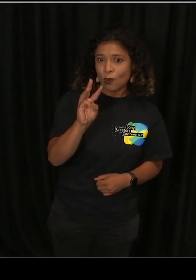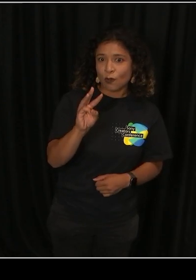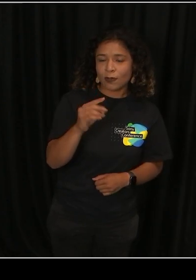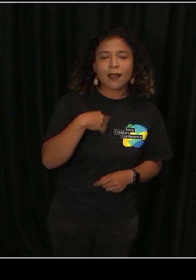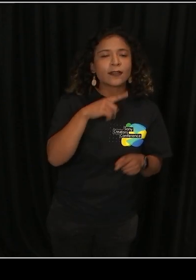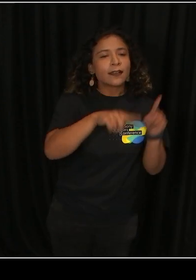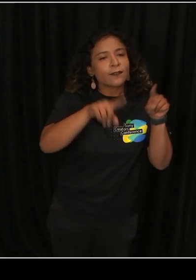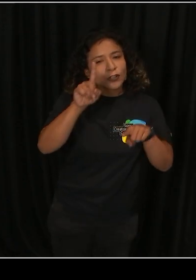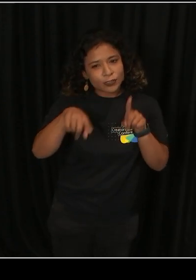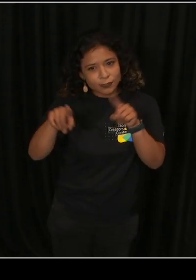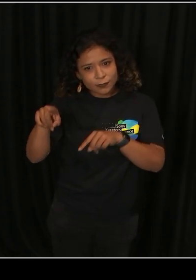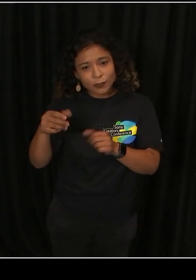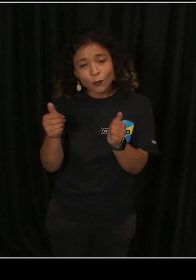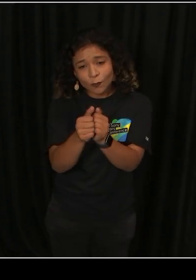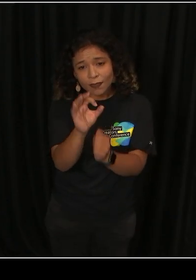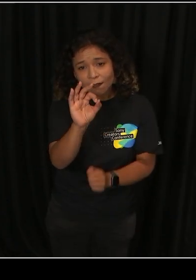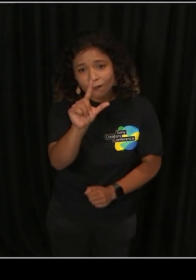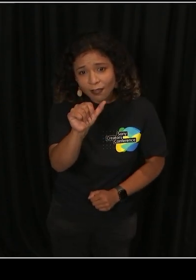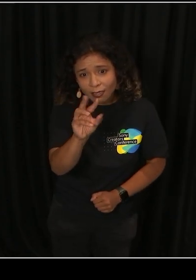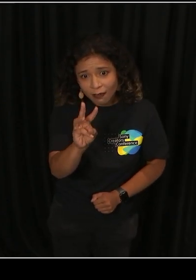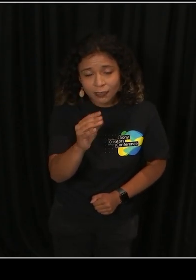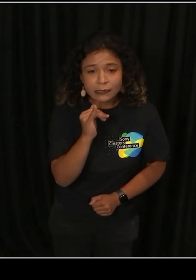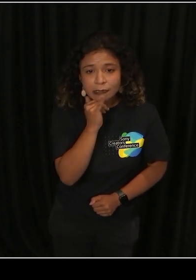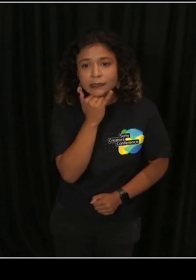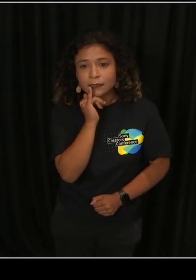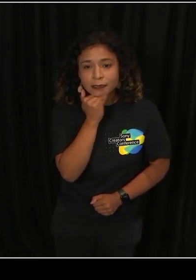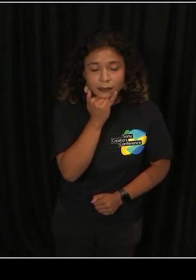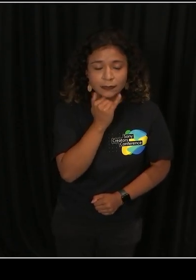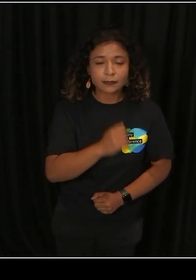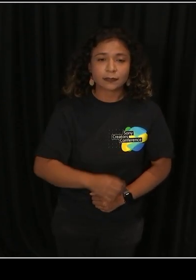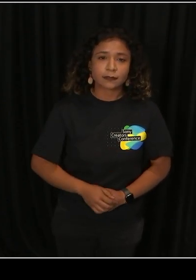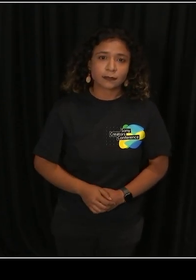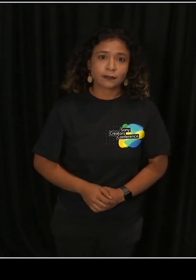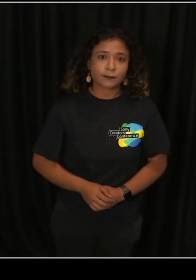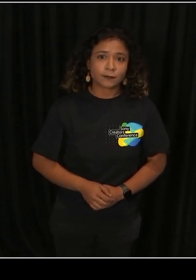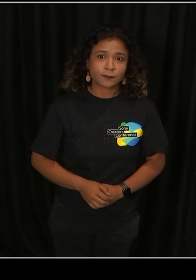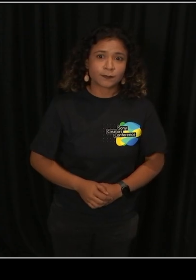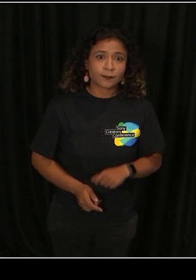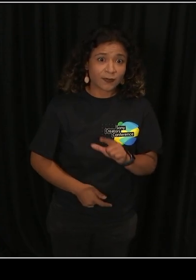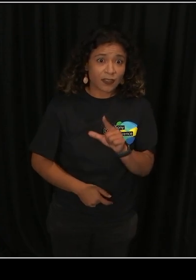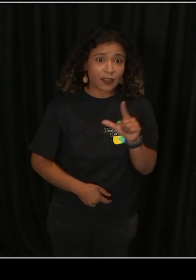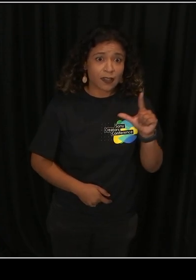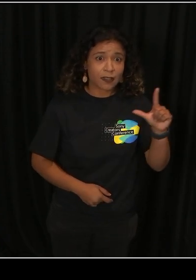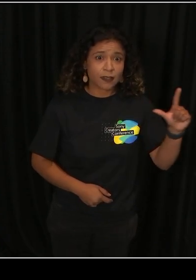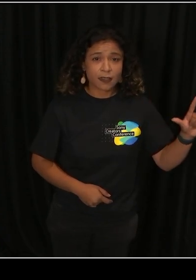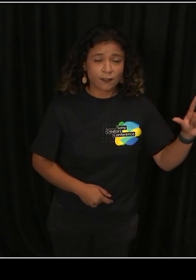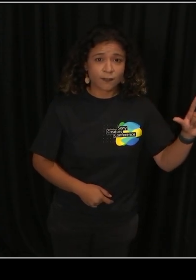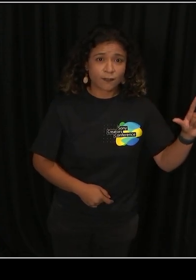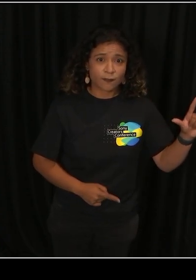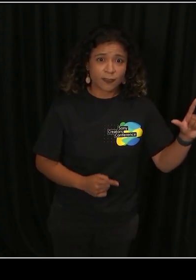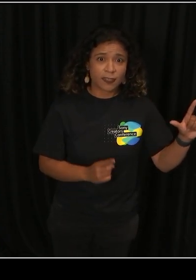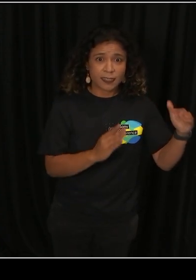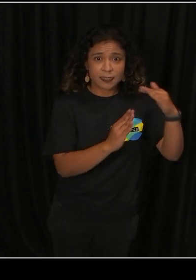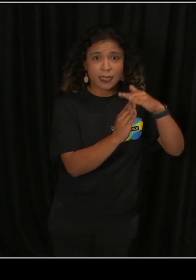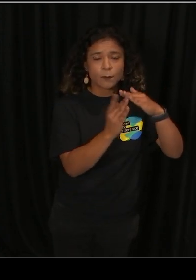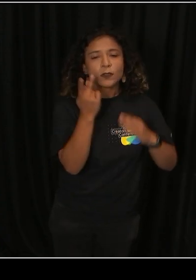flawed variations on the same input data. So on the far left at the top row, you see the original movement.